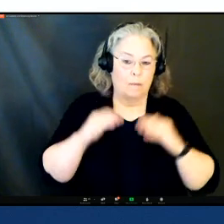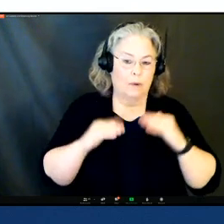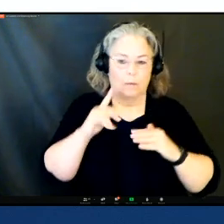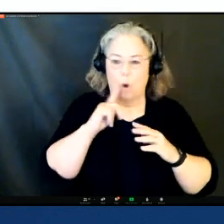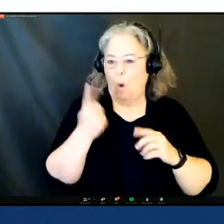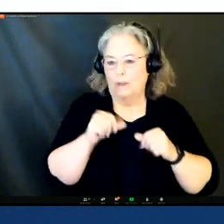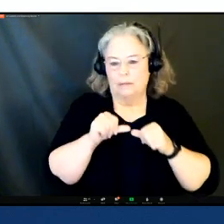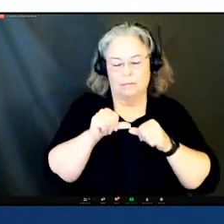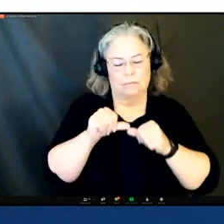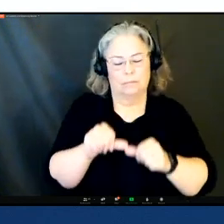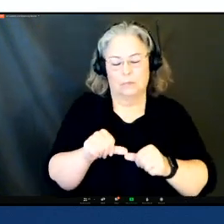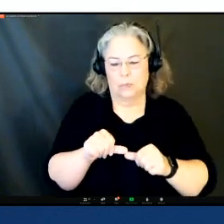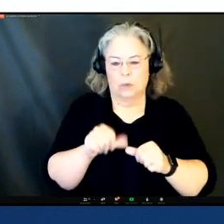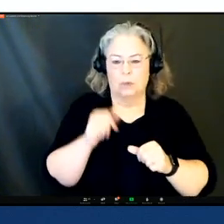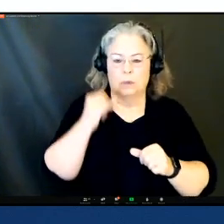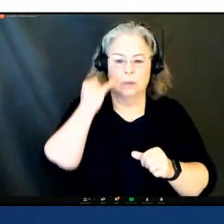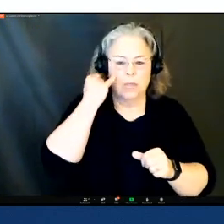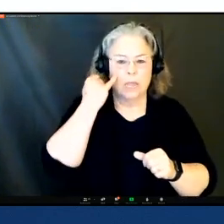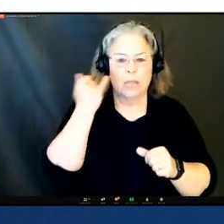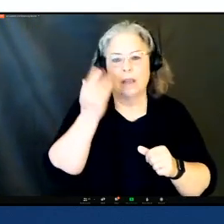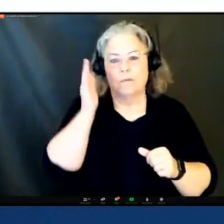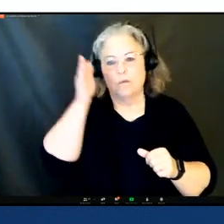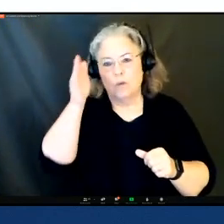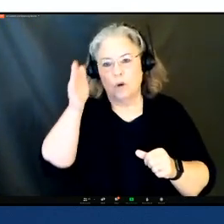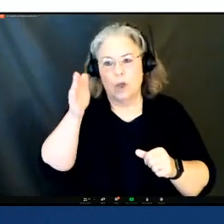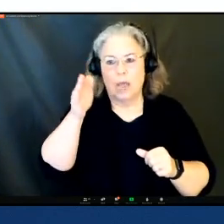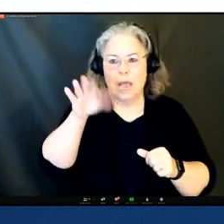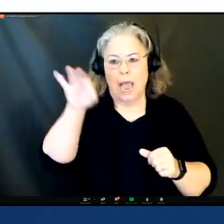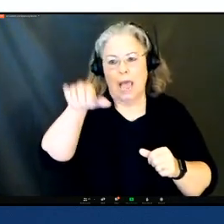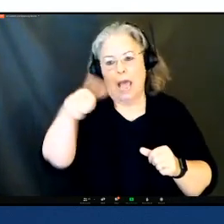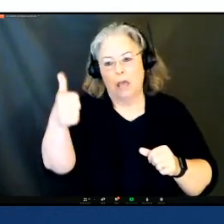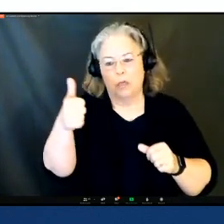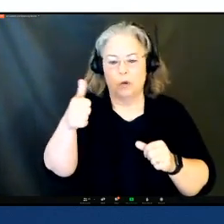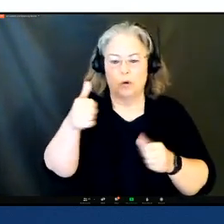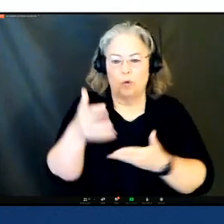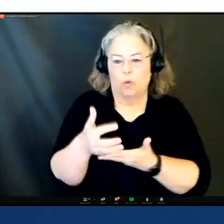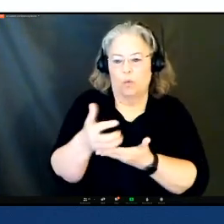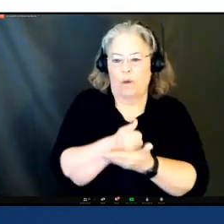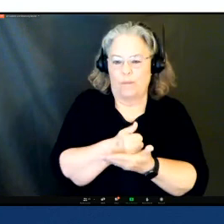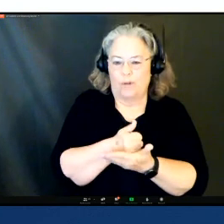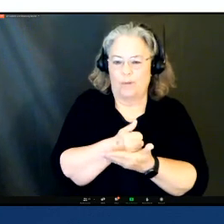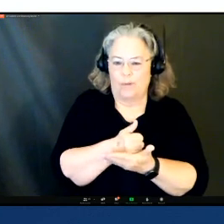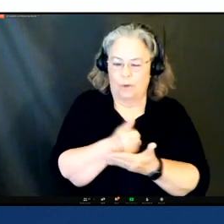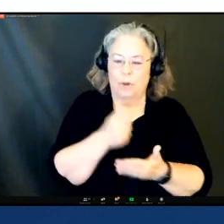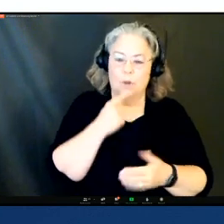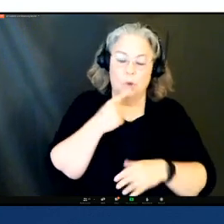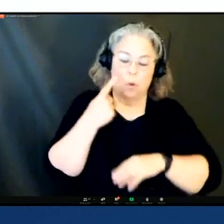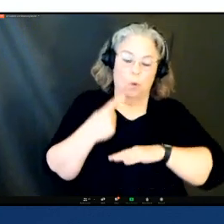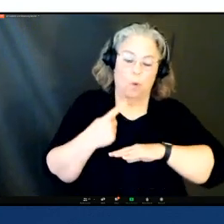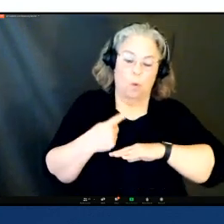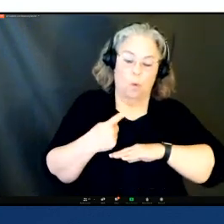extent that additional future revenues become available, give the amount of one time funding in the fiscal 2122 budget.